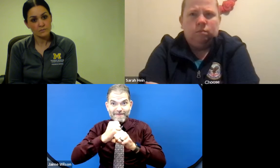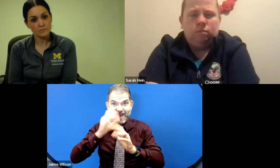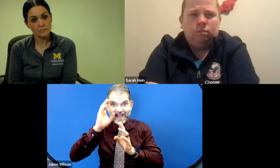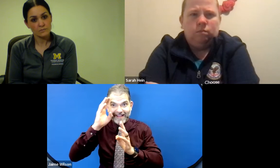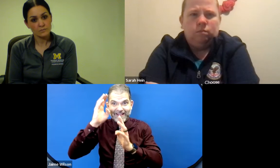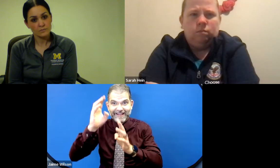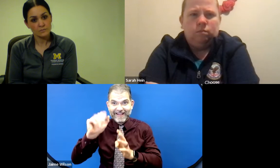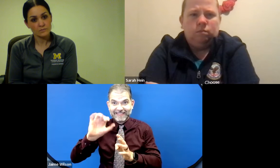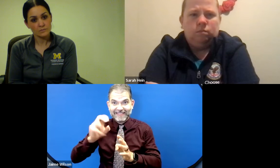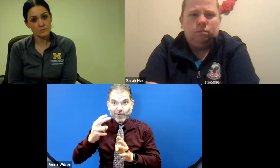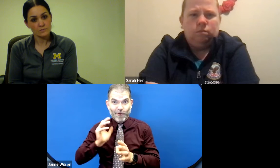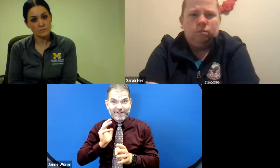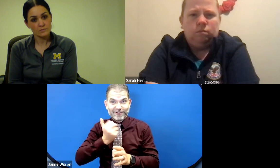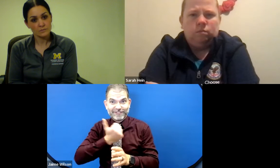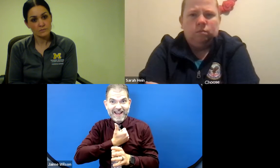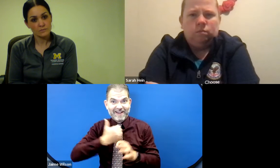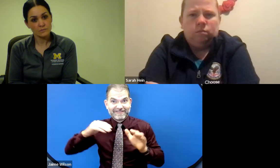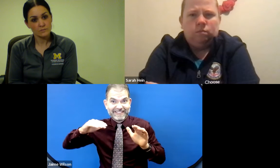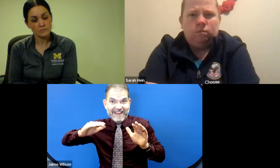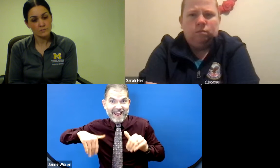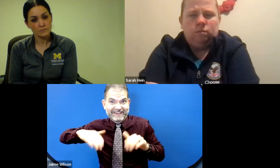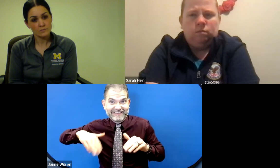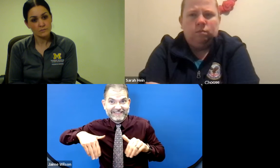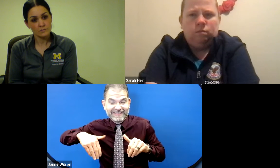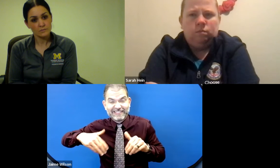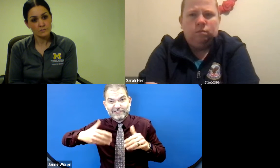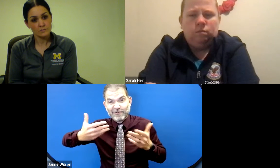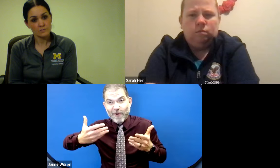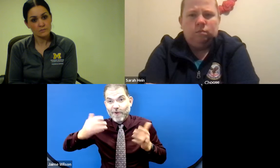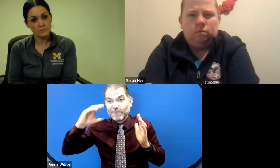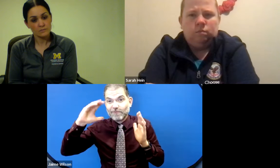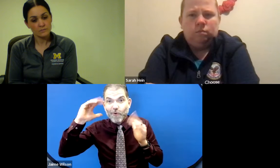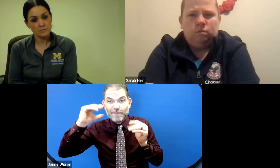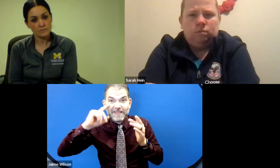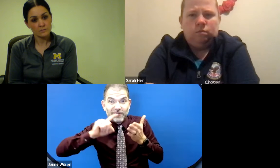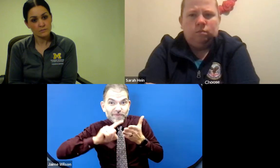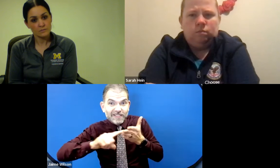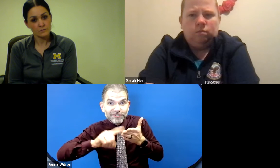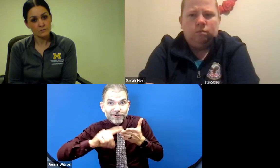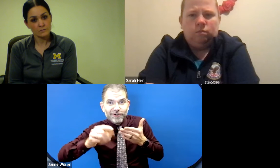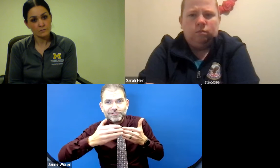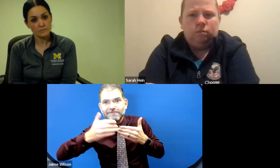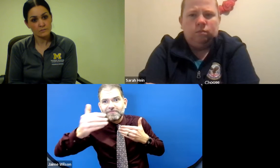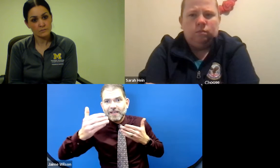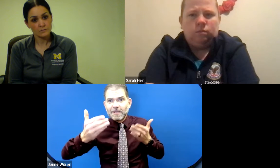ASL Interpreter: so we haven't been able to ASL Interpreter: invent ASL Interpreter: right or make that on our own. Yet so hopefully.